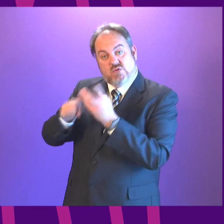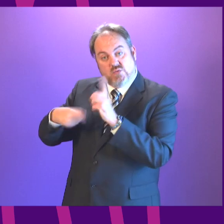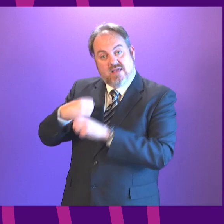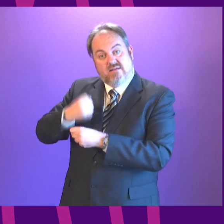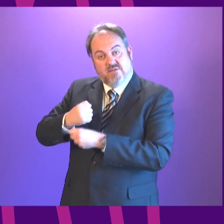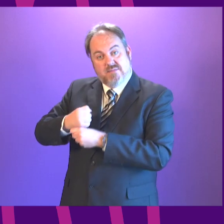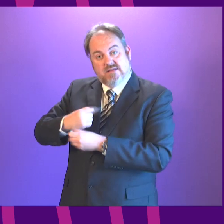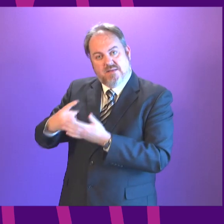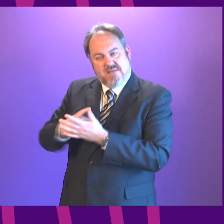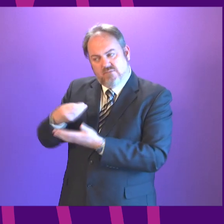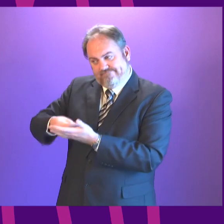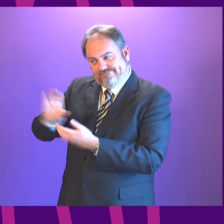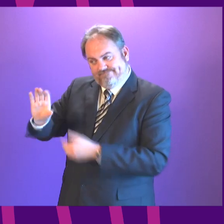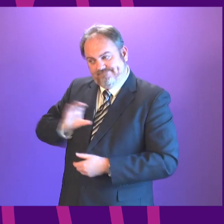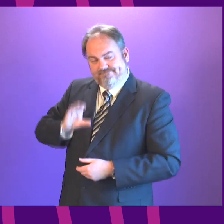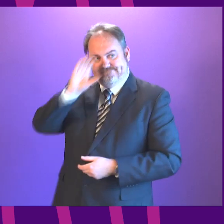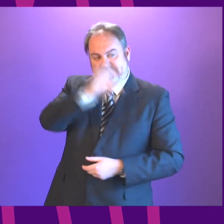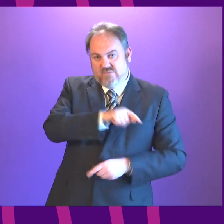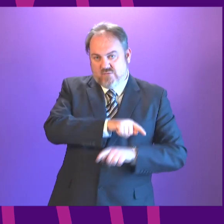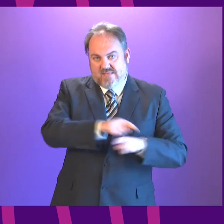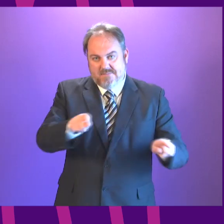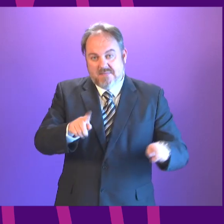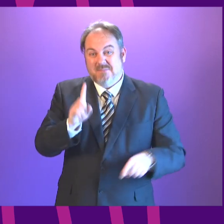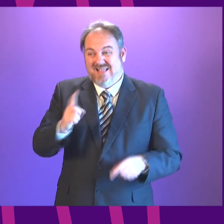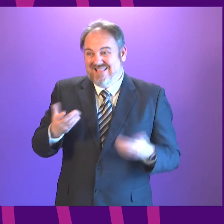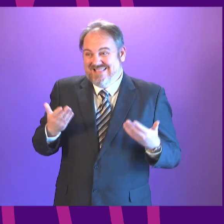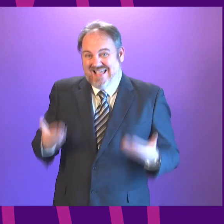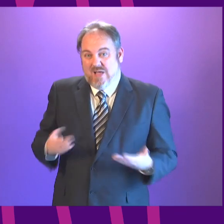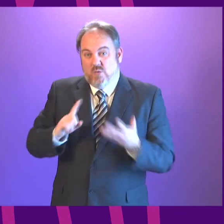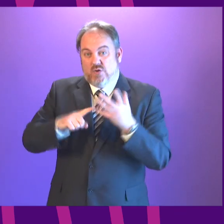What the sector needs most of all is for the UK Government and France to agree a protocol